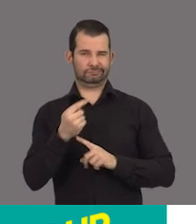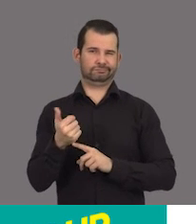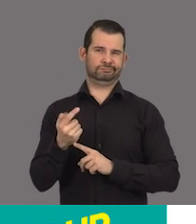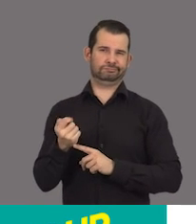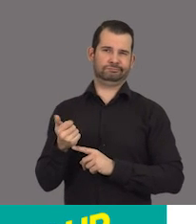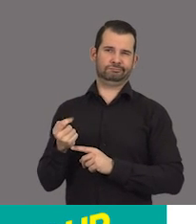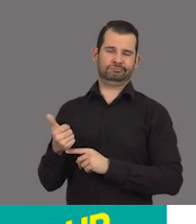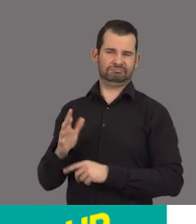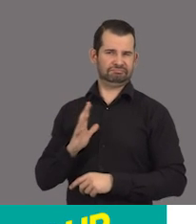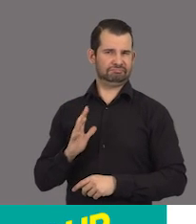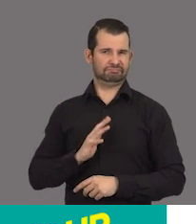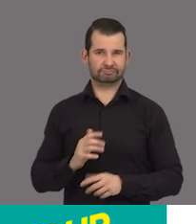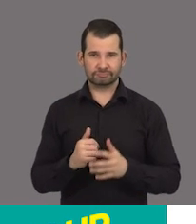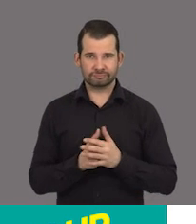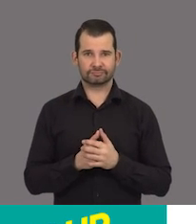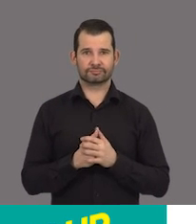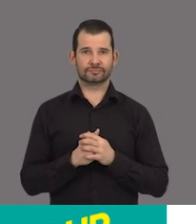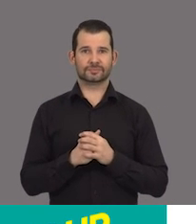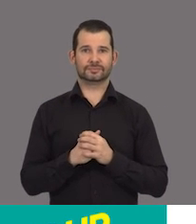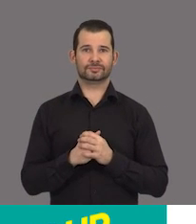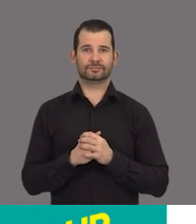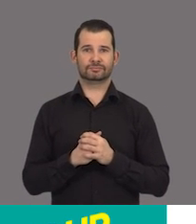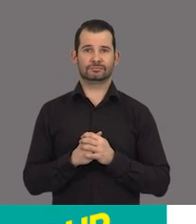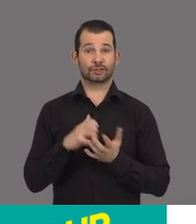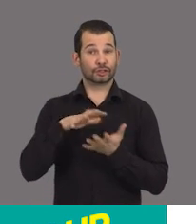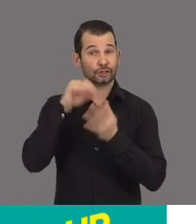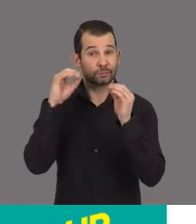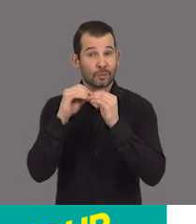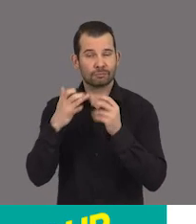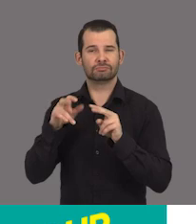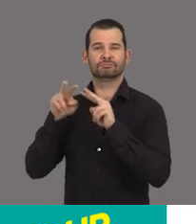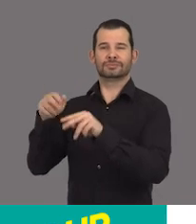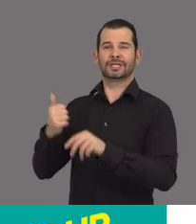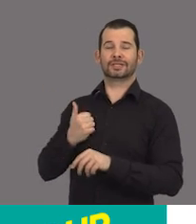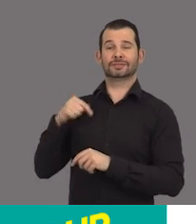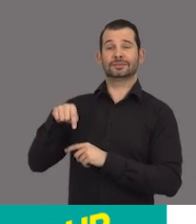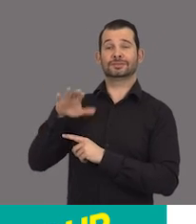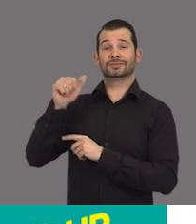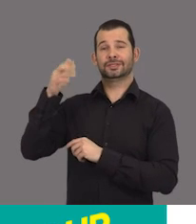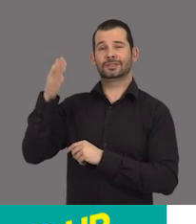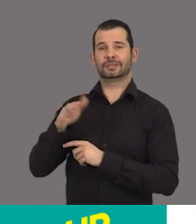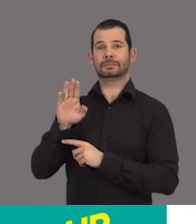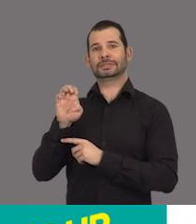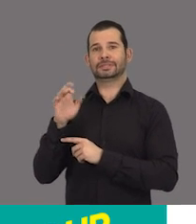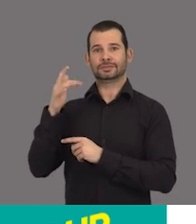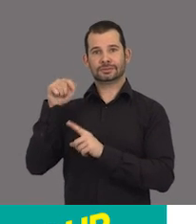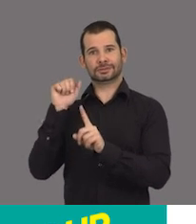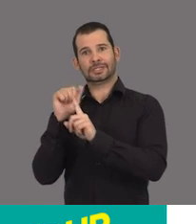To learn more, go to canada.ca/be-scam-smart.